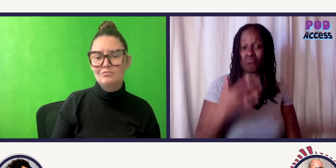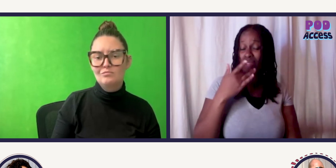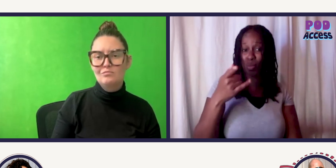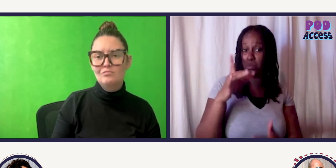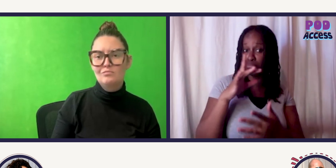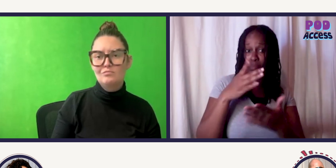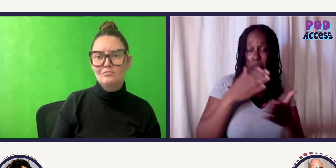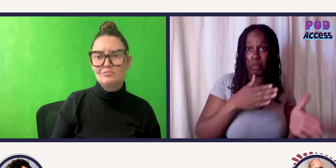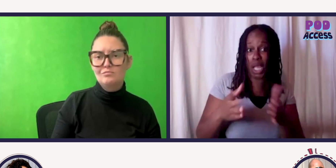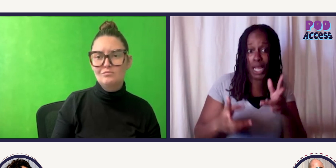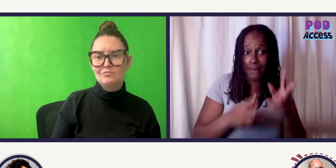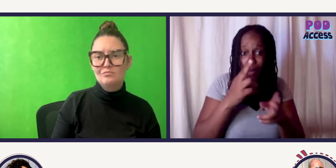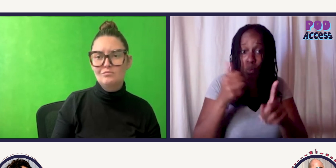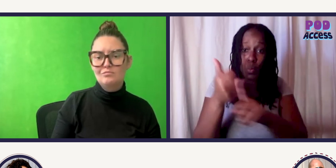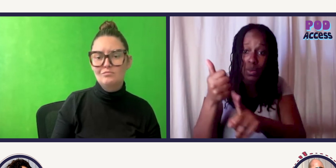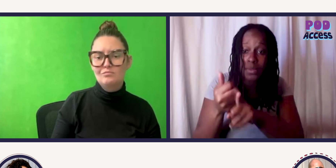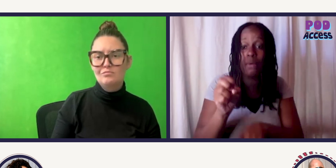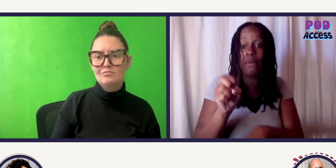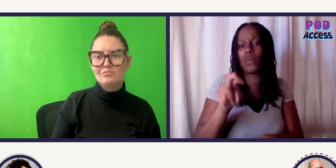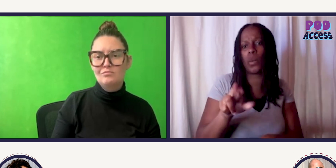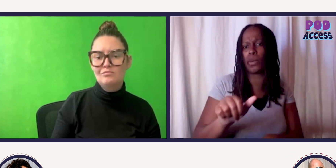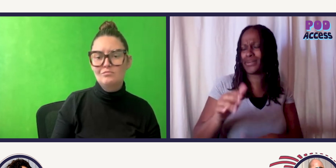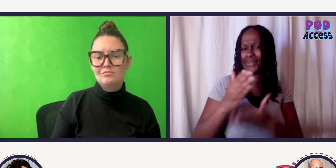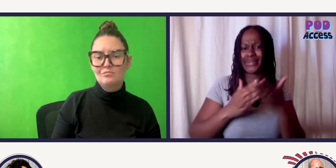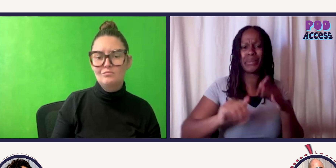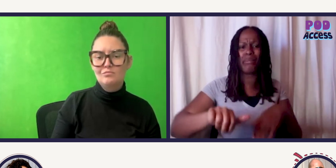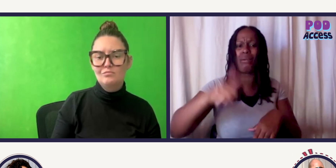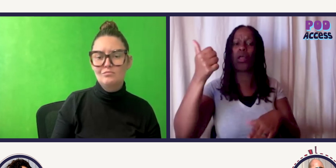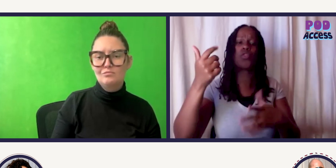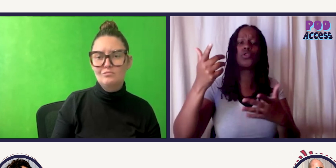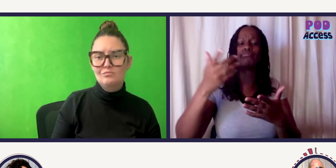Whether you plan to edit yourself or in some way outsource the task, you should be familiar with what editing